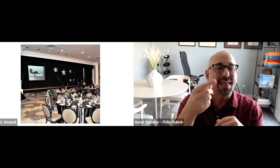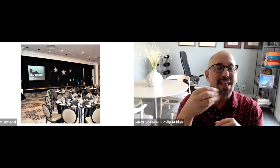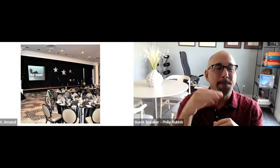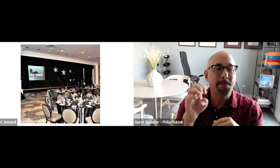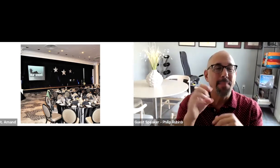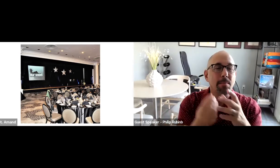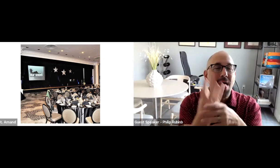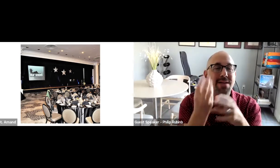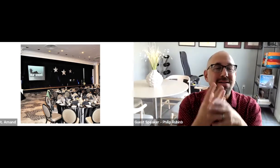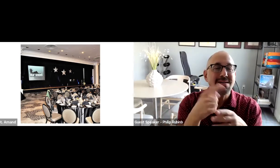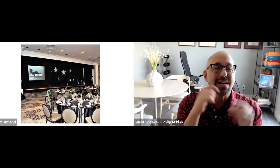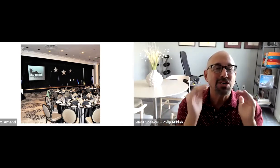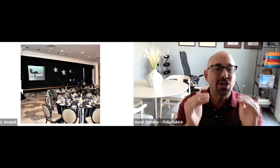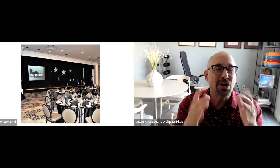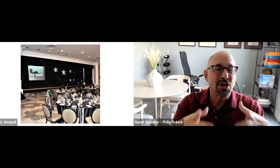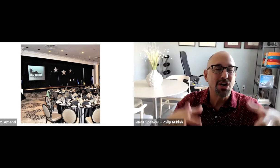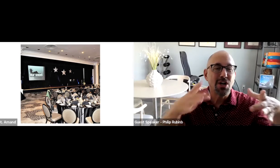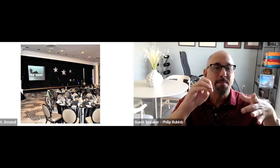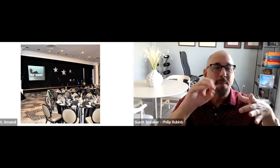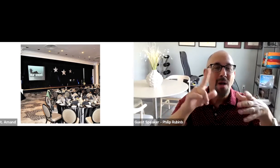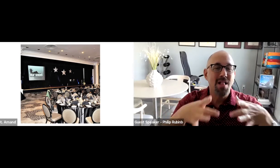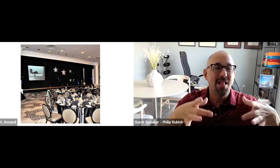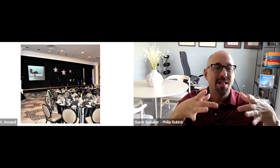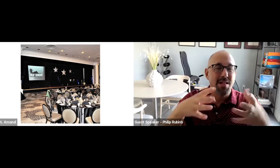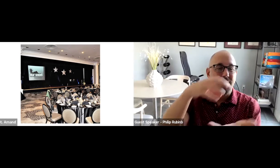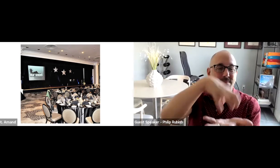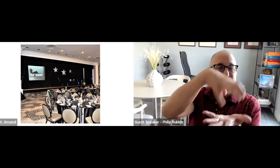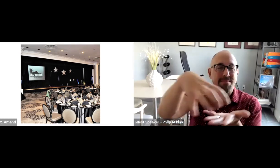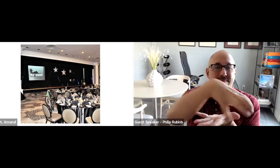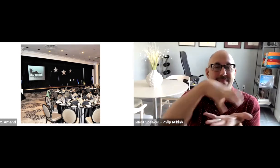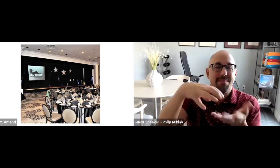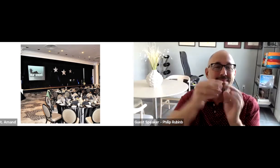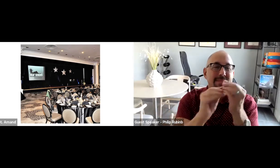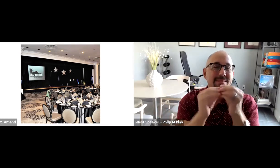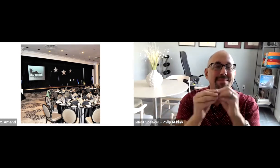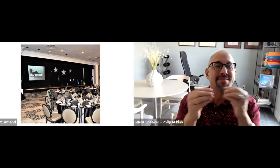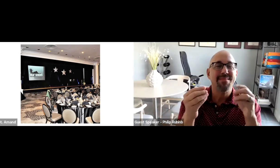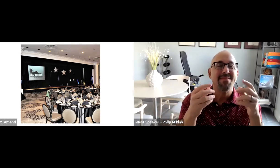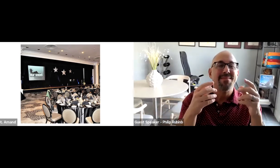And the centerpieces, the bowls there, they were just amazing.